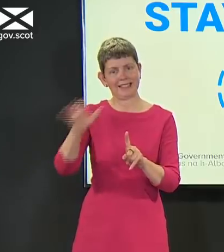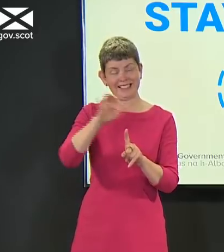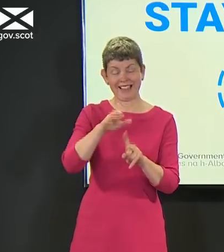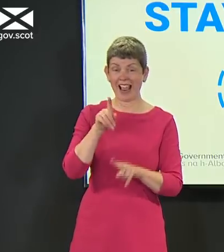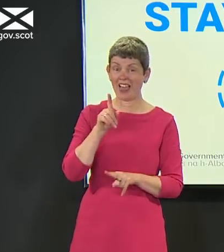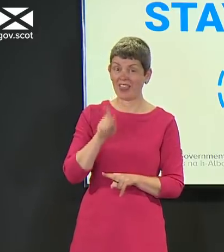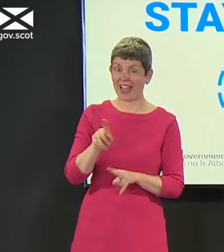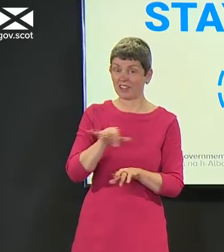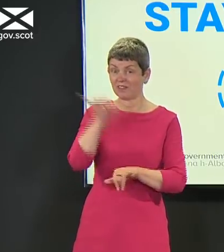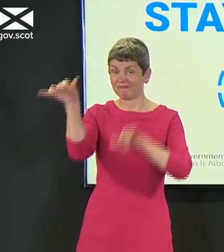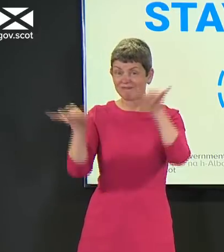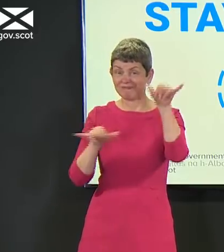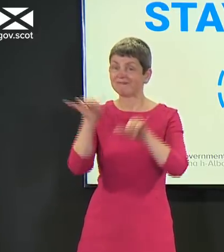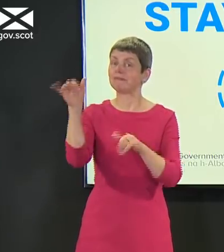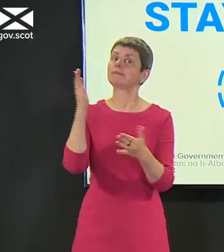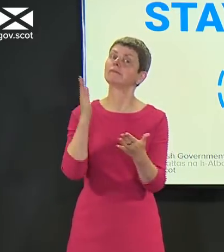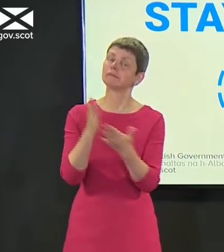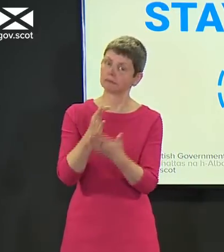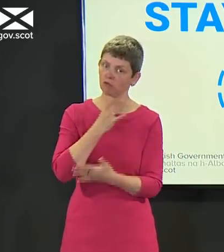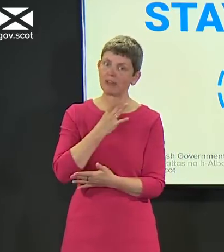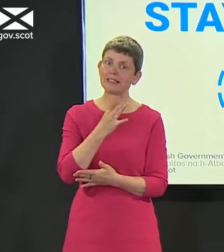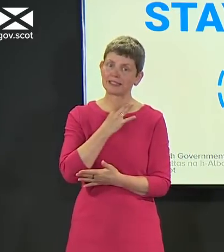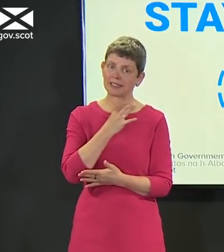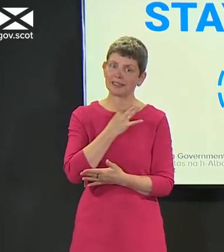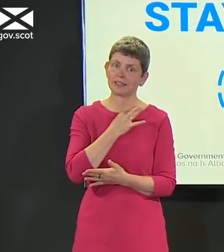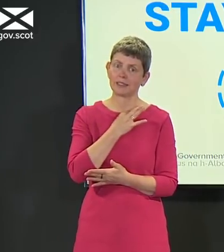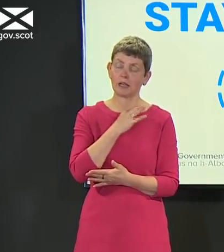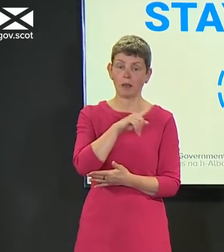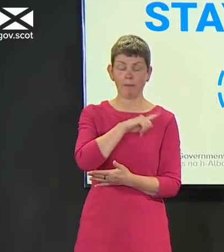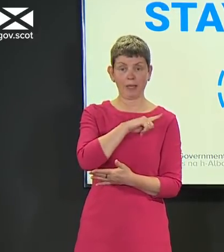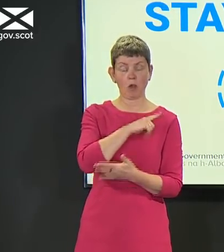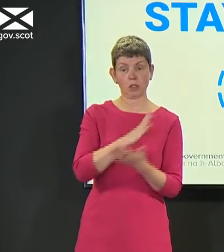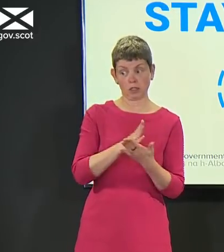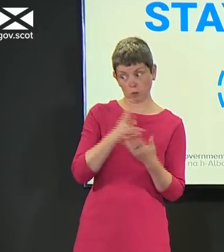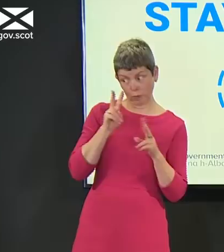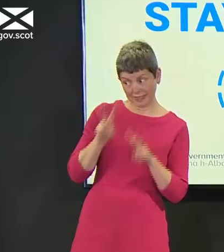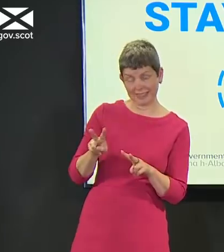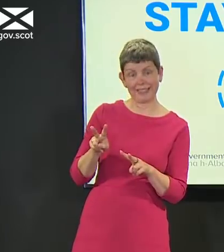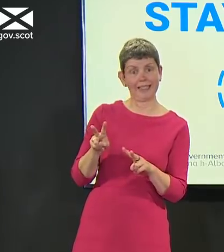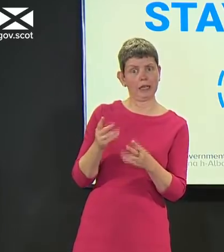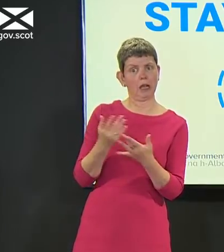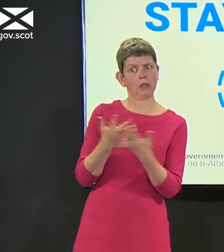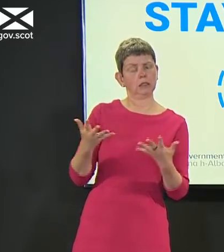risk particularly given the acceleration of spread that we're seeing in many other parts of the world